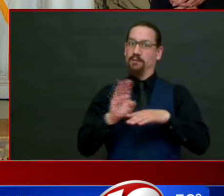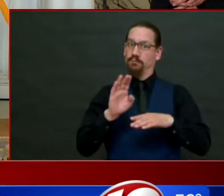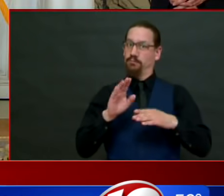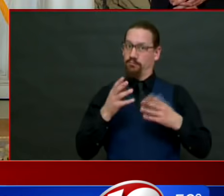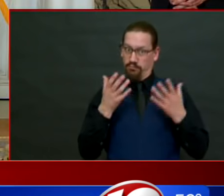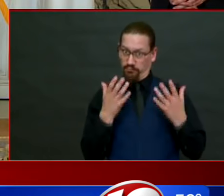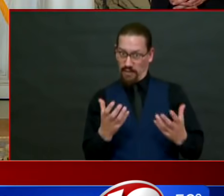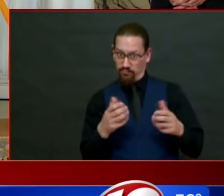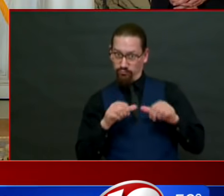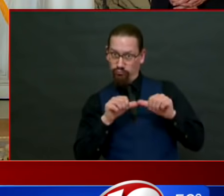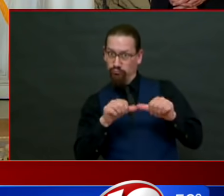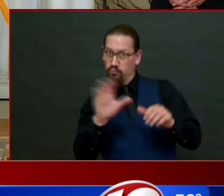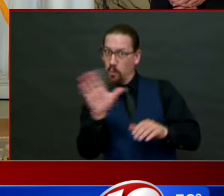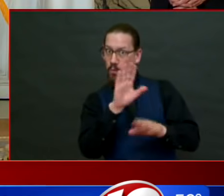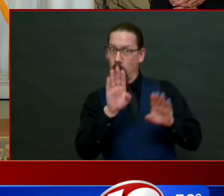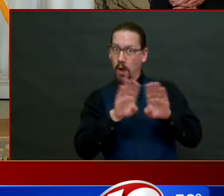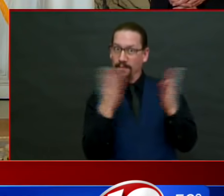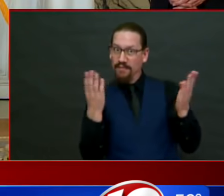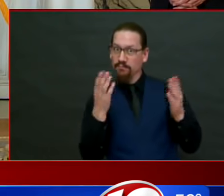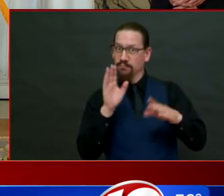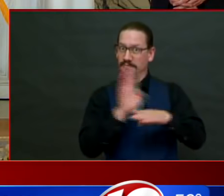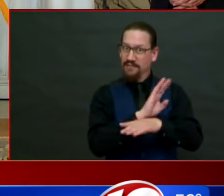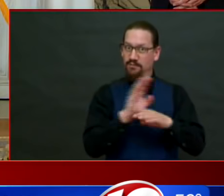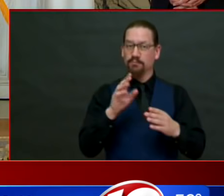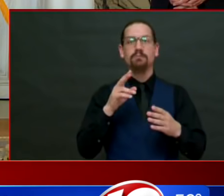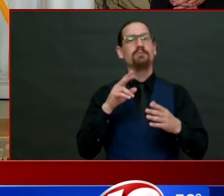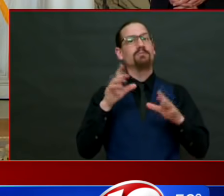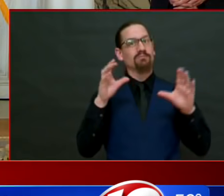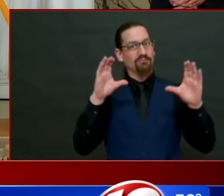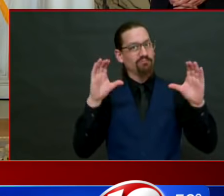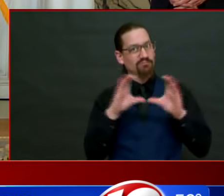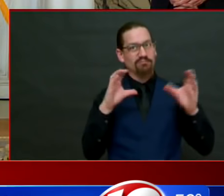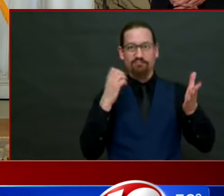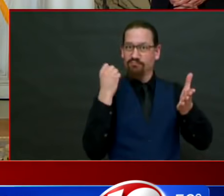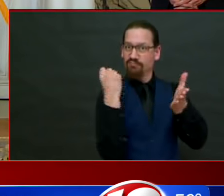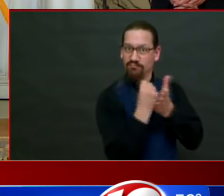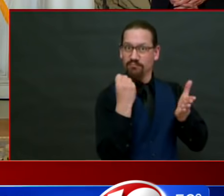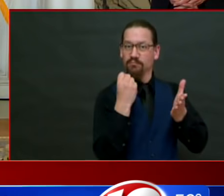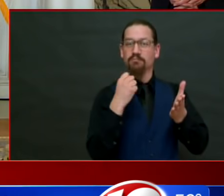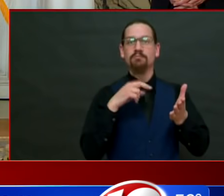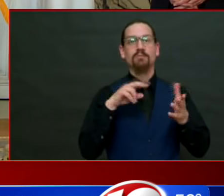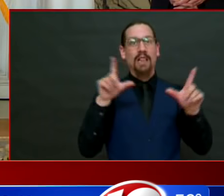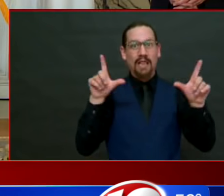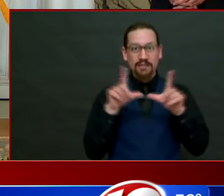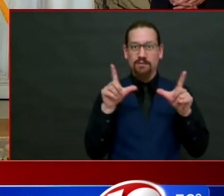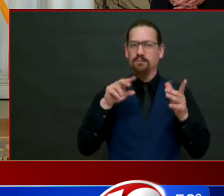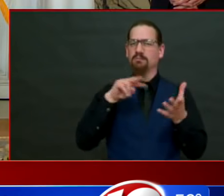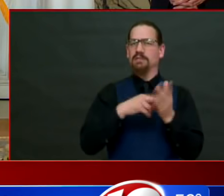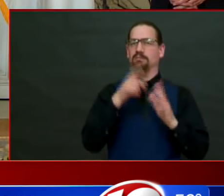FINALLY, BUSINESSES WILL BE REQUIRED TO CERTIFY THEY MADE A CHECKLIST OF REQUIREMENTS